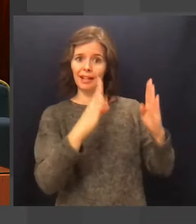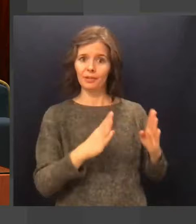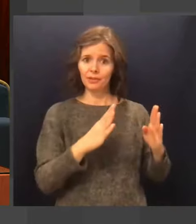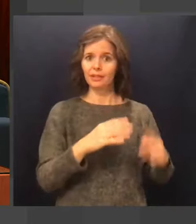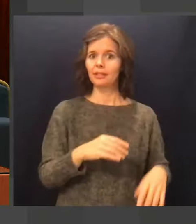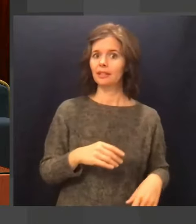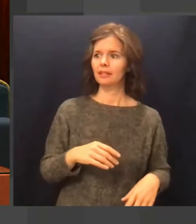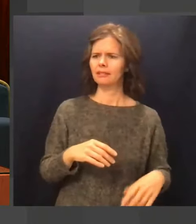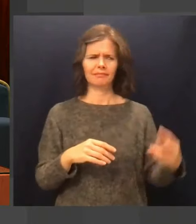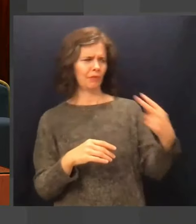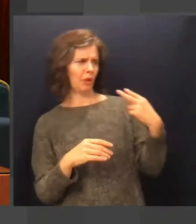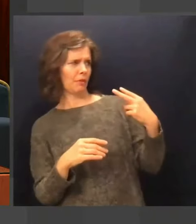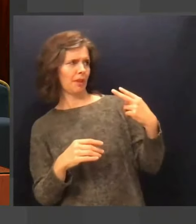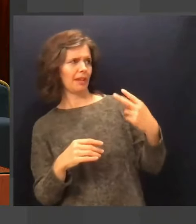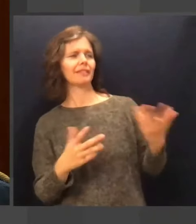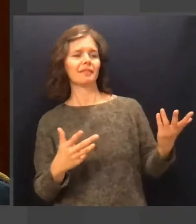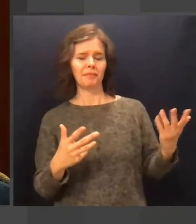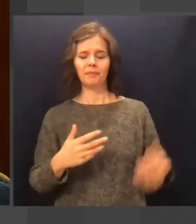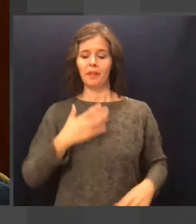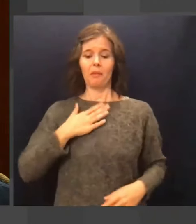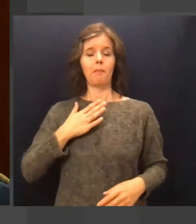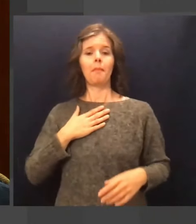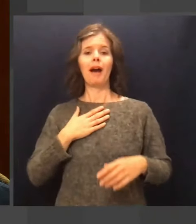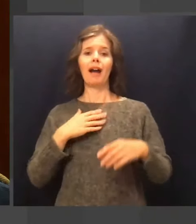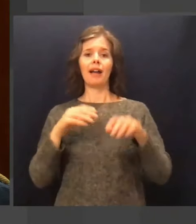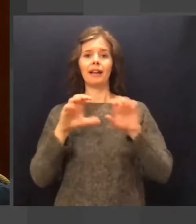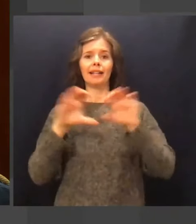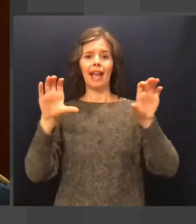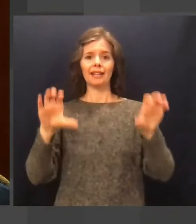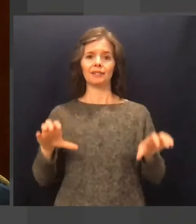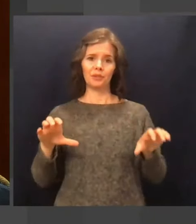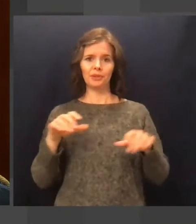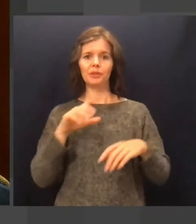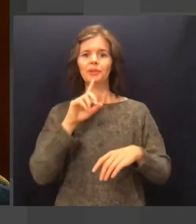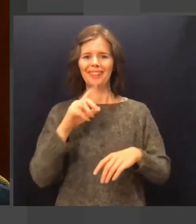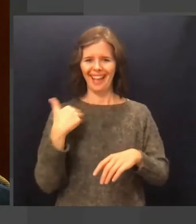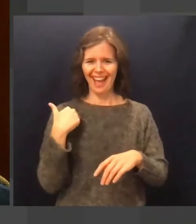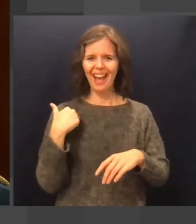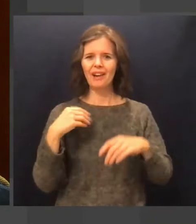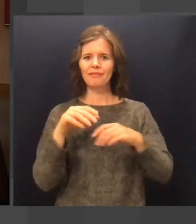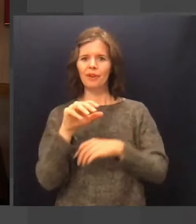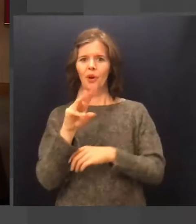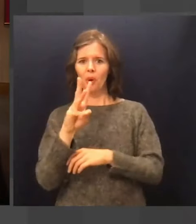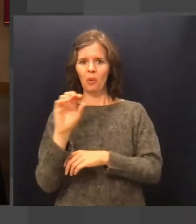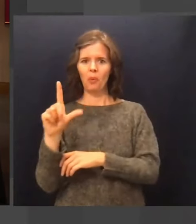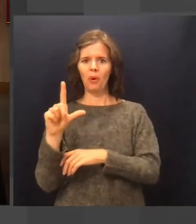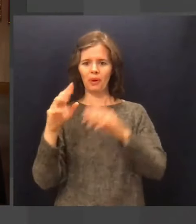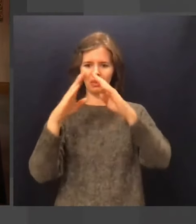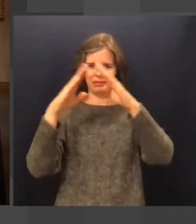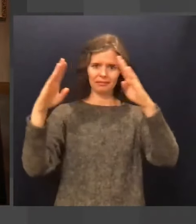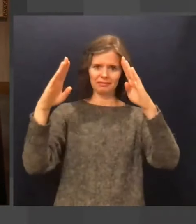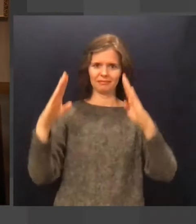NOT AT ALL LIKE THE GRANDEST